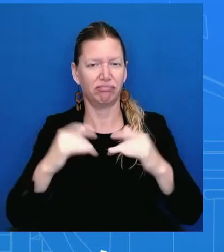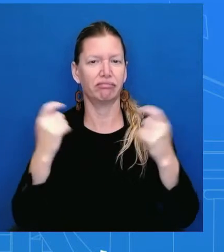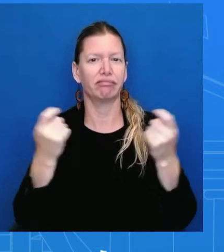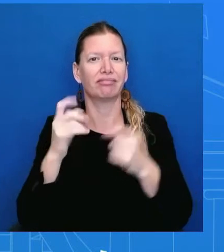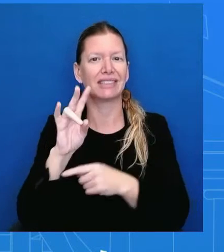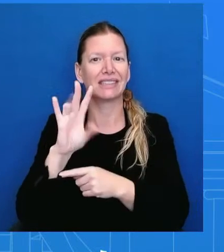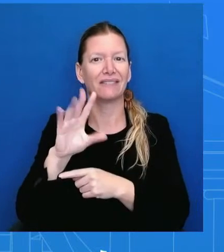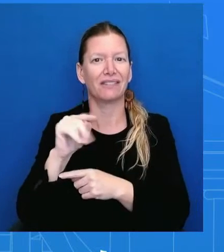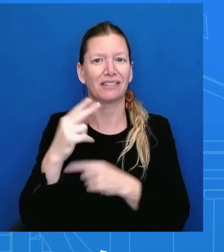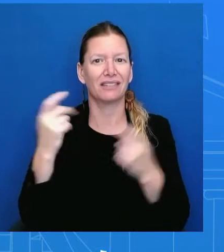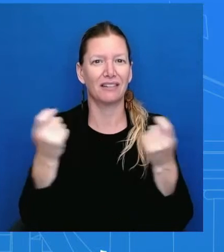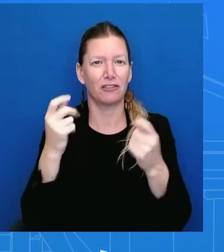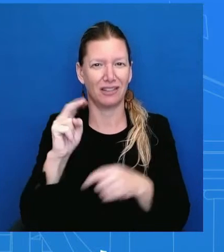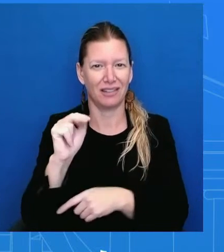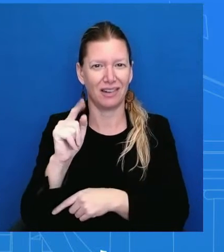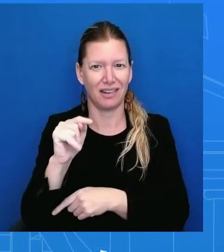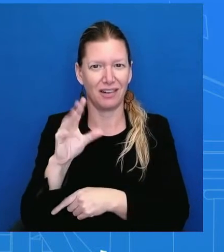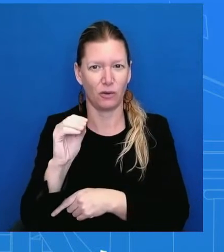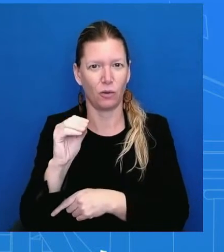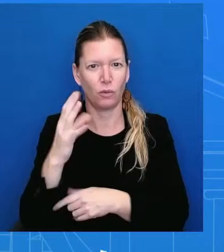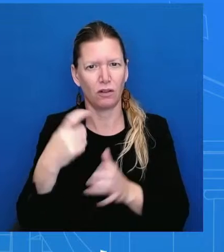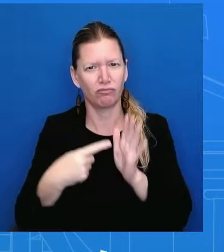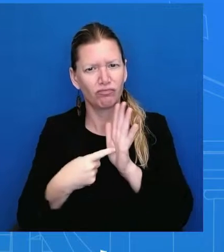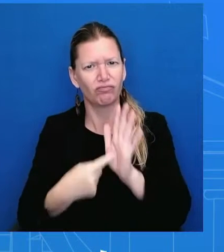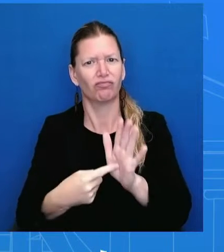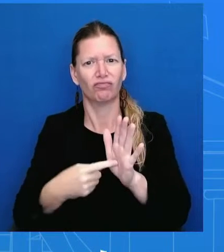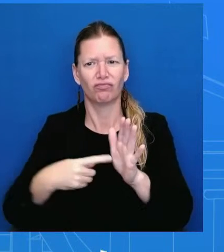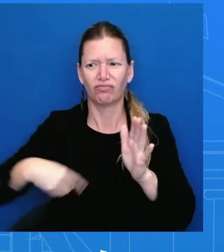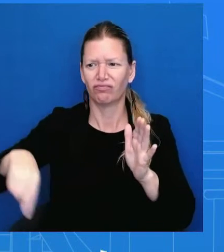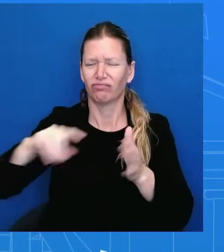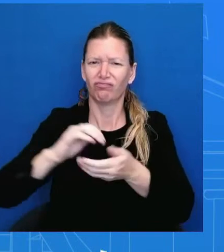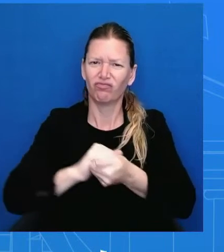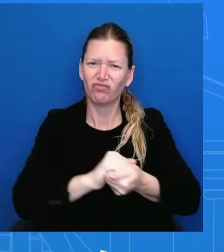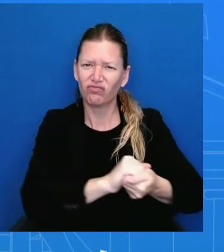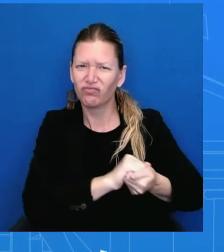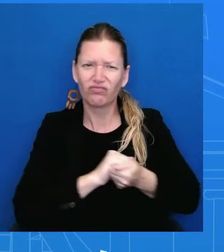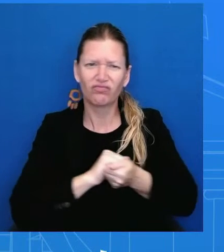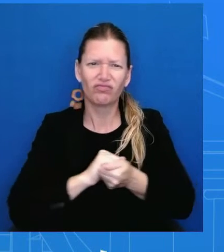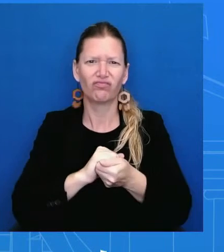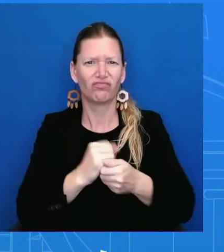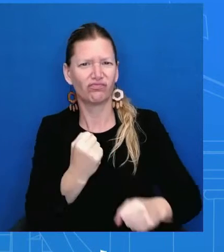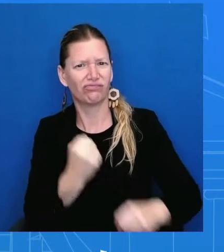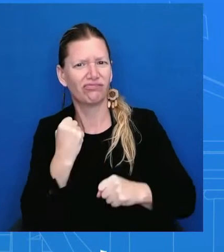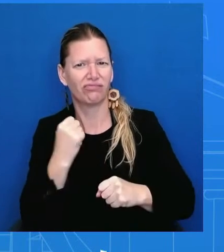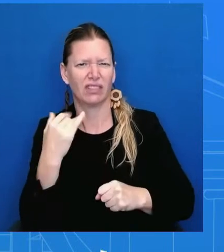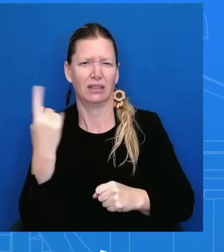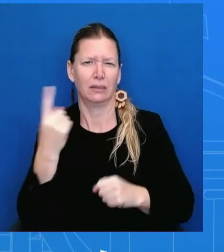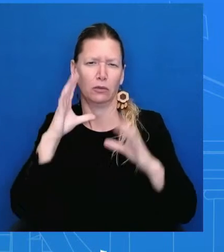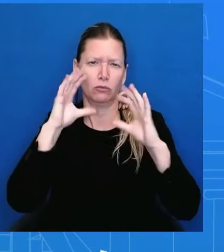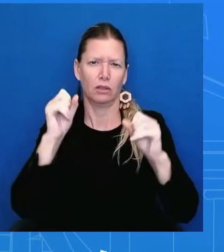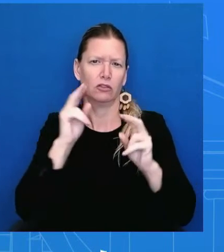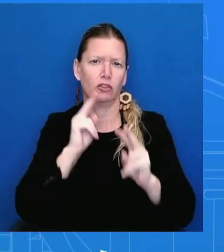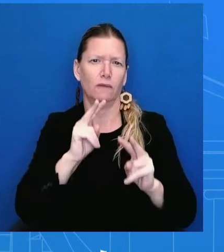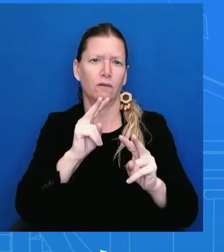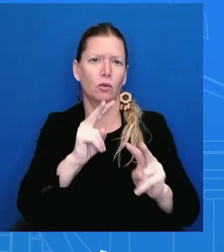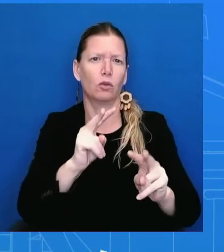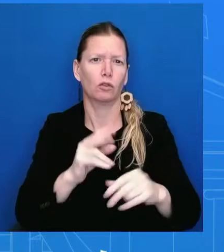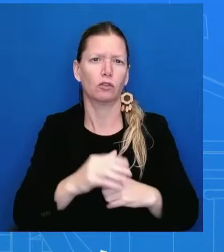that the president is very much looking forward to. And you'll certainly hear from the president on Thursday when he gives his press conference -- his "big boy" press conference -- The Press: So, we --